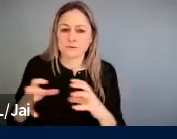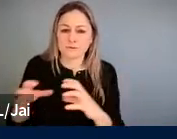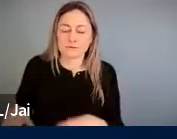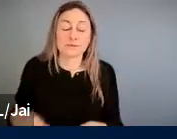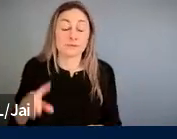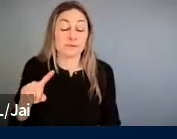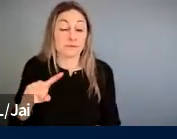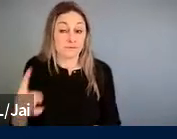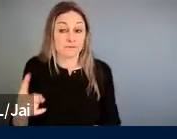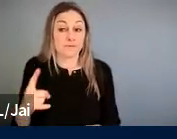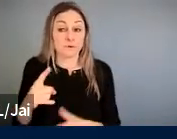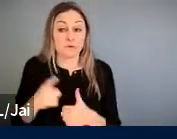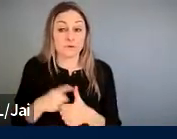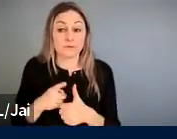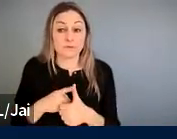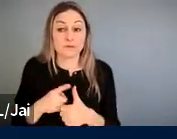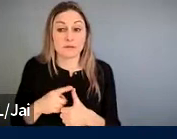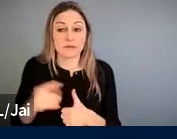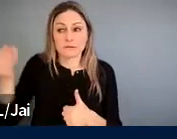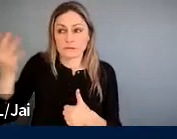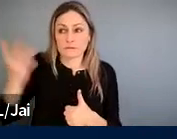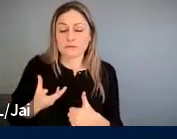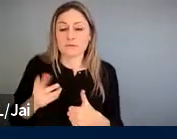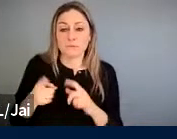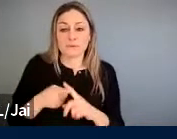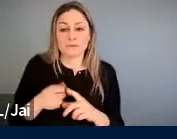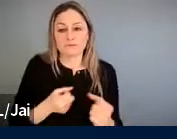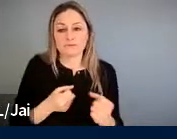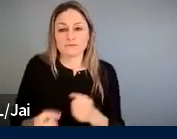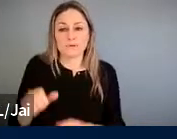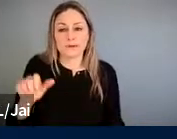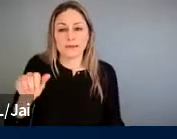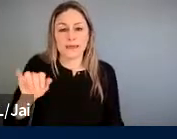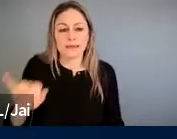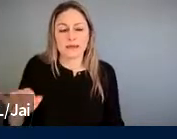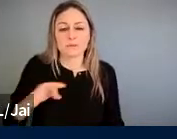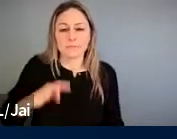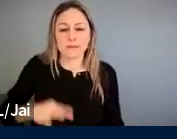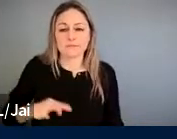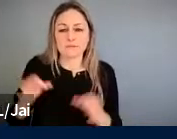we heard where there was a lot of AI use in benefits determination is in customer service